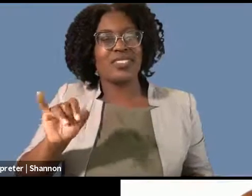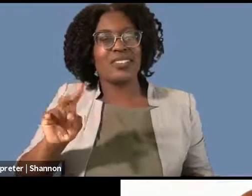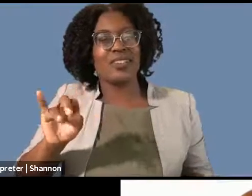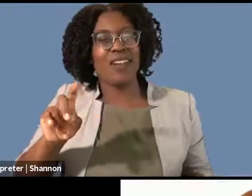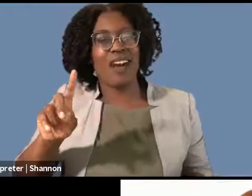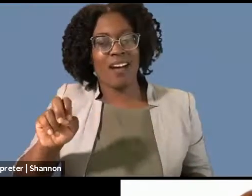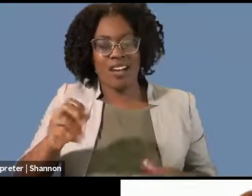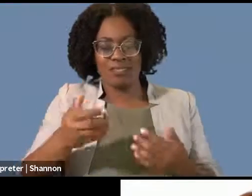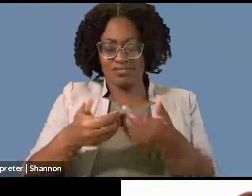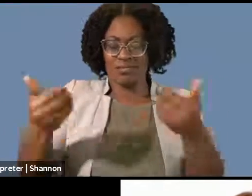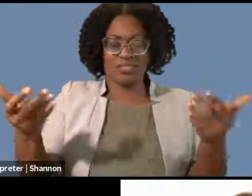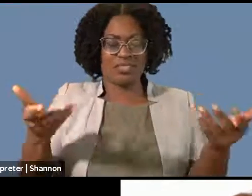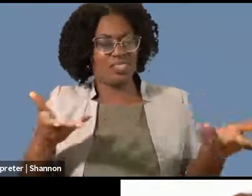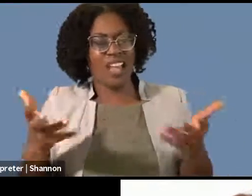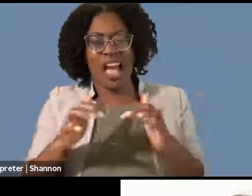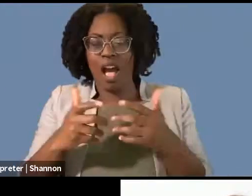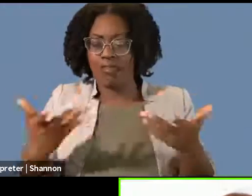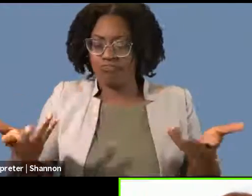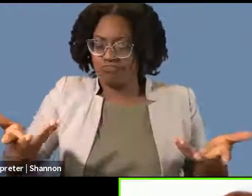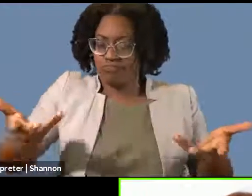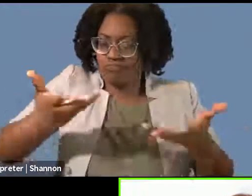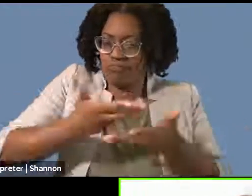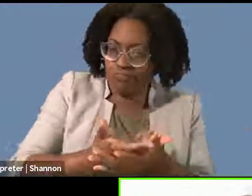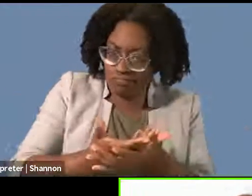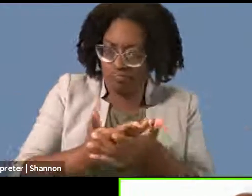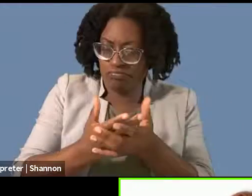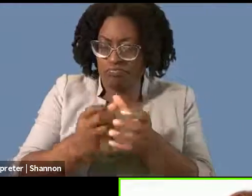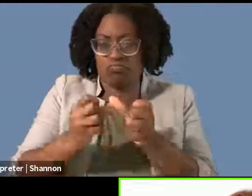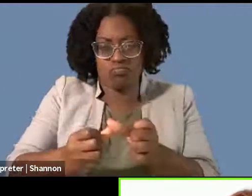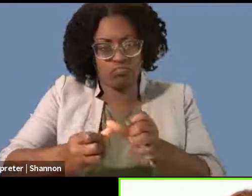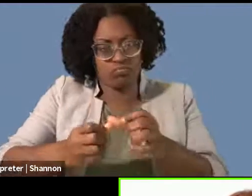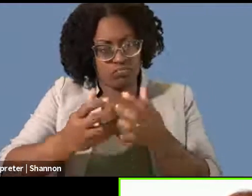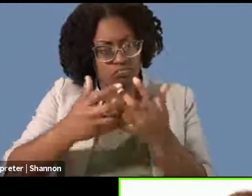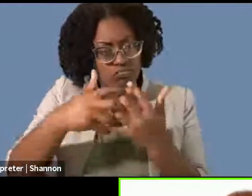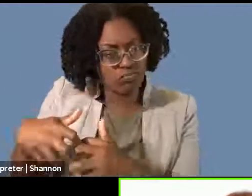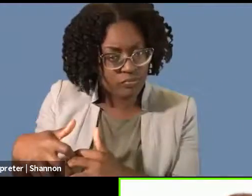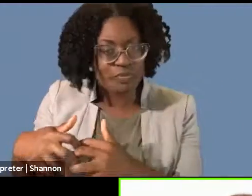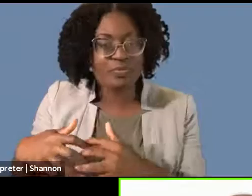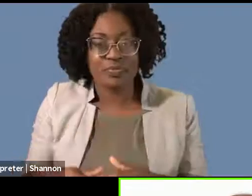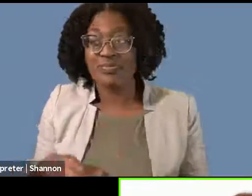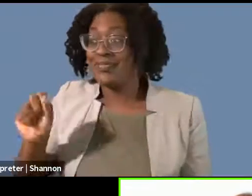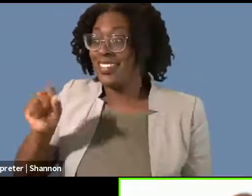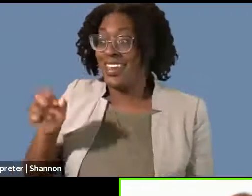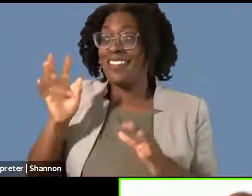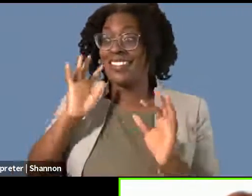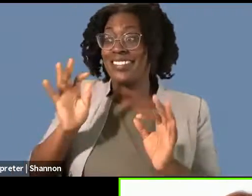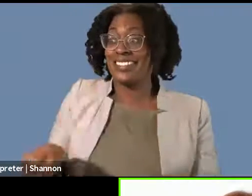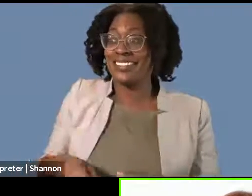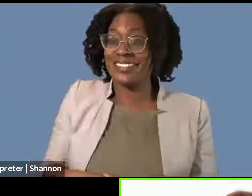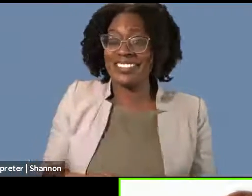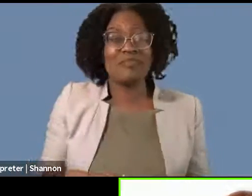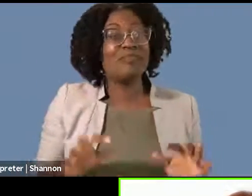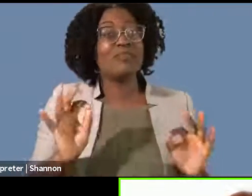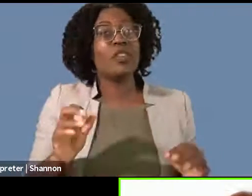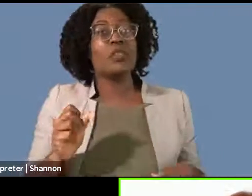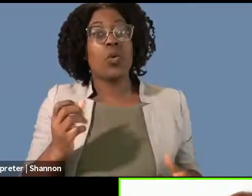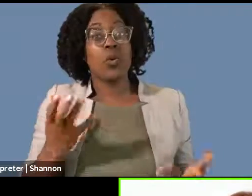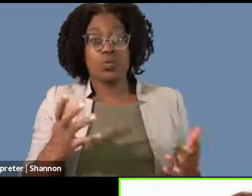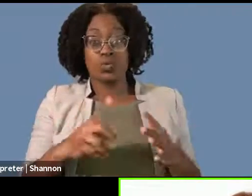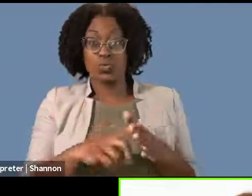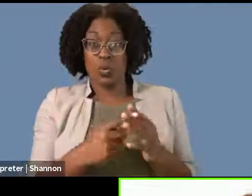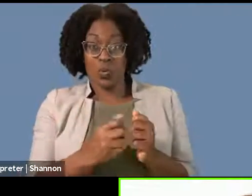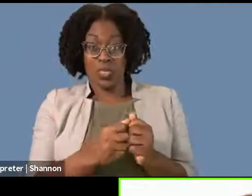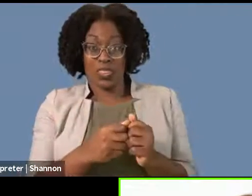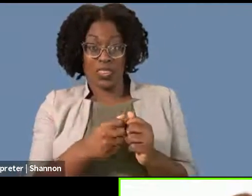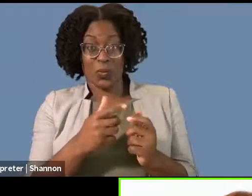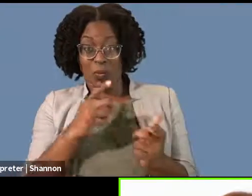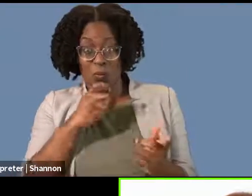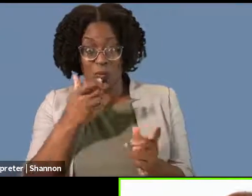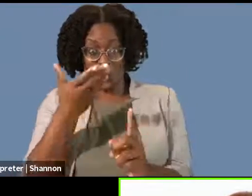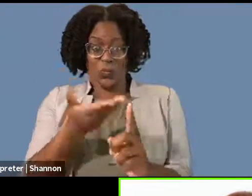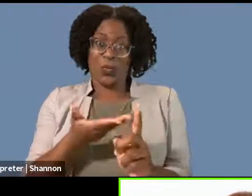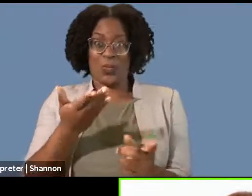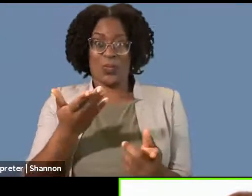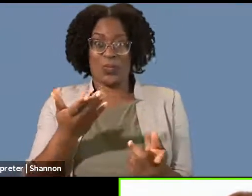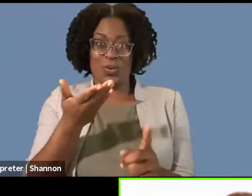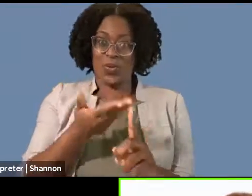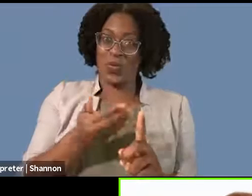absolutely. MELINDA EPLER: Let's start with a bit about you and who you are, how you got